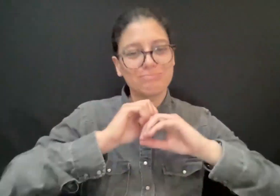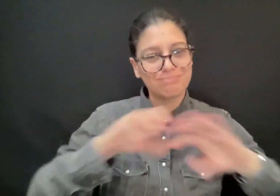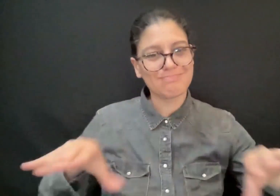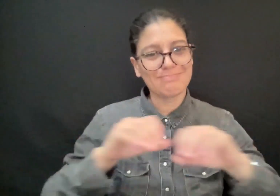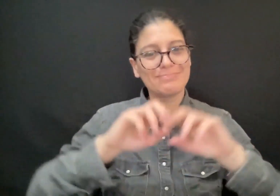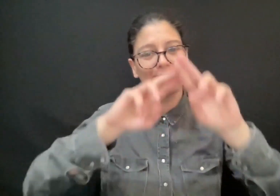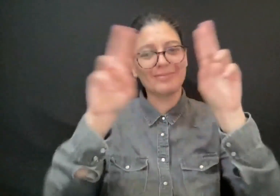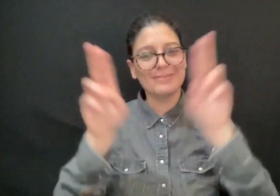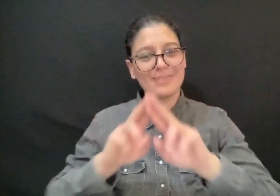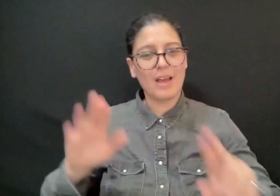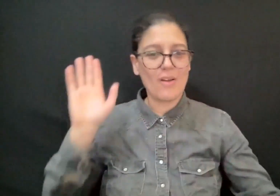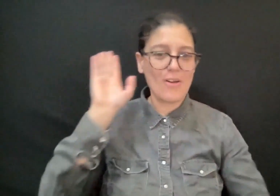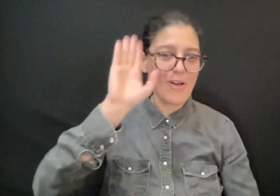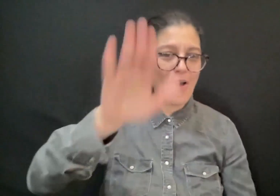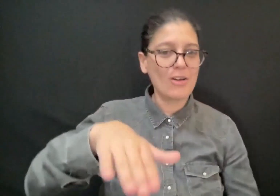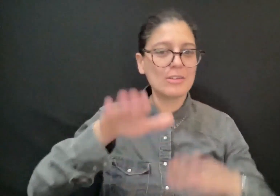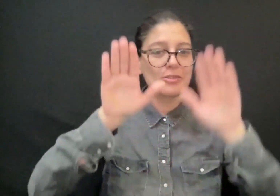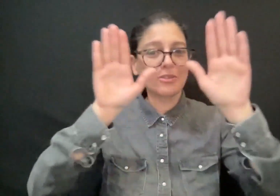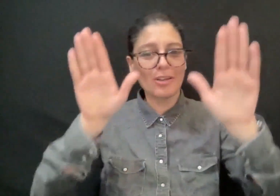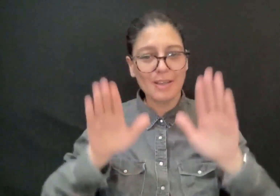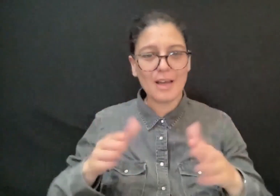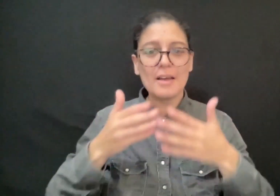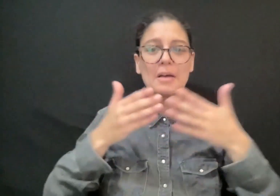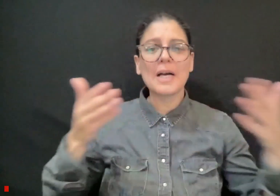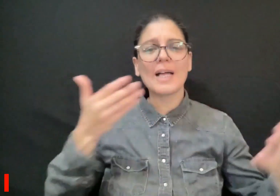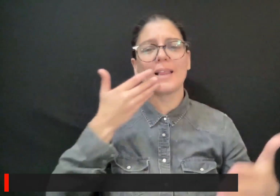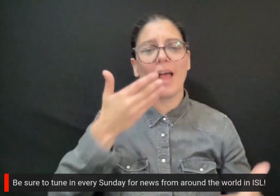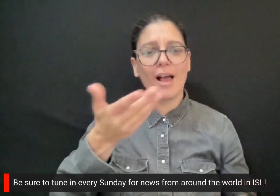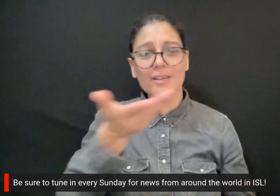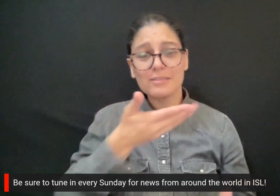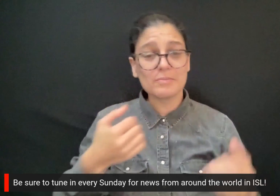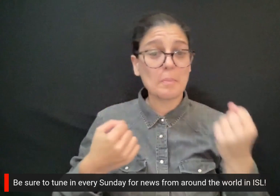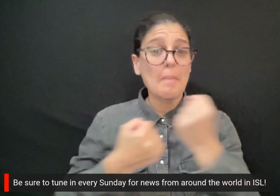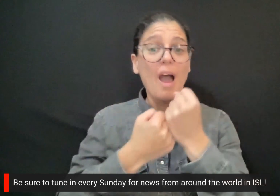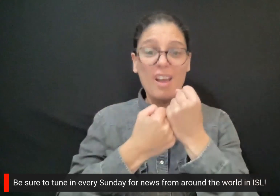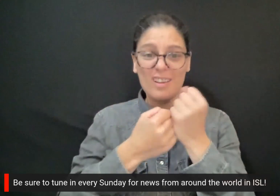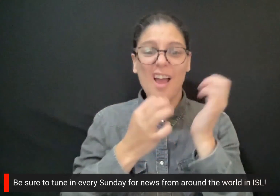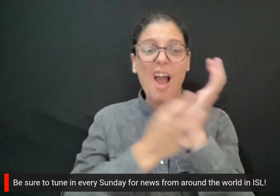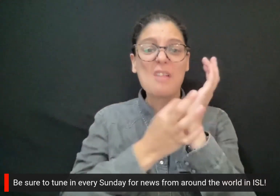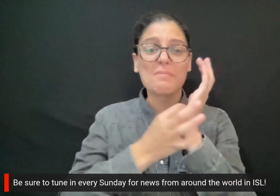news updates in ISL every Sunday thank you to our Sign1News at supporters you help make